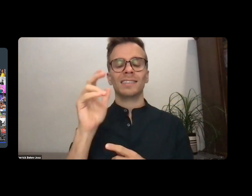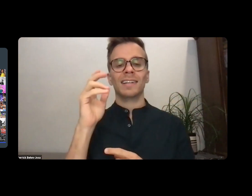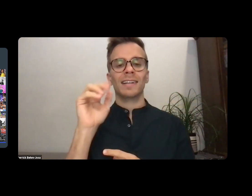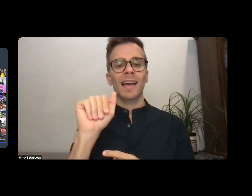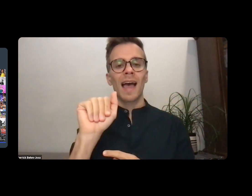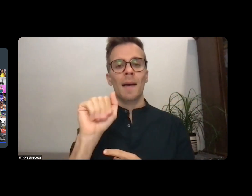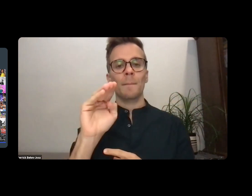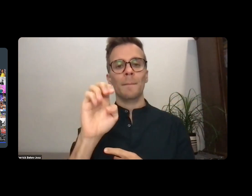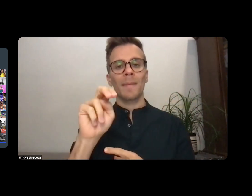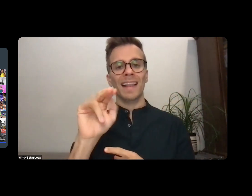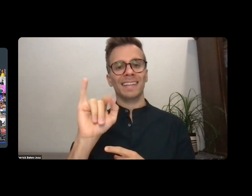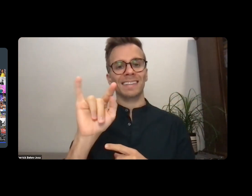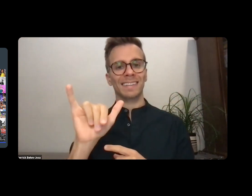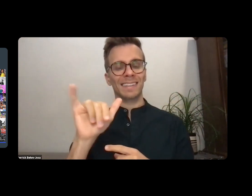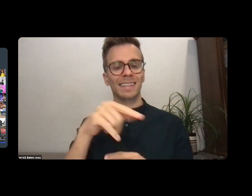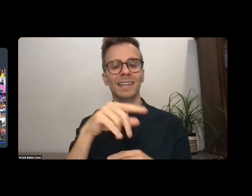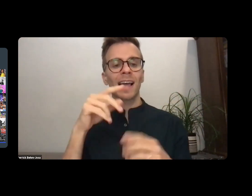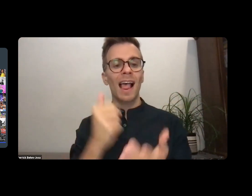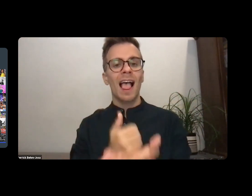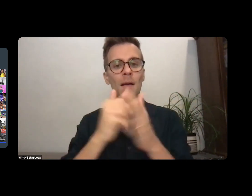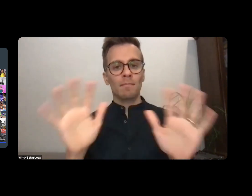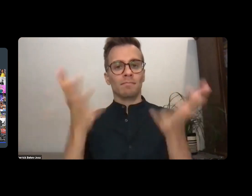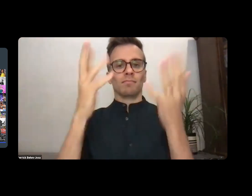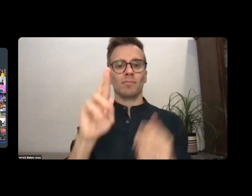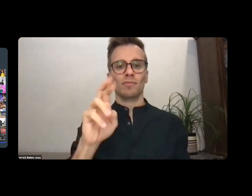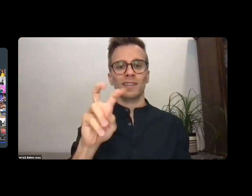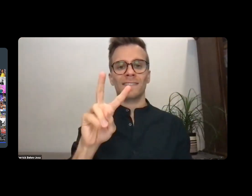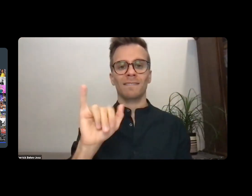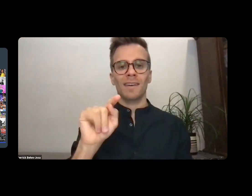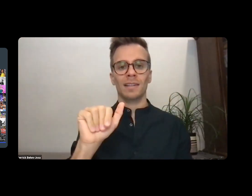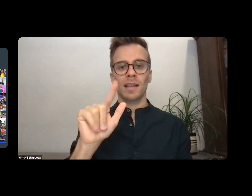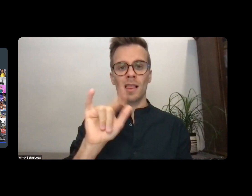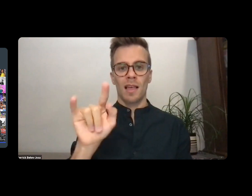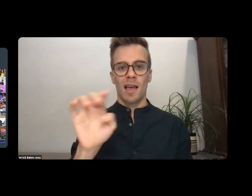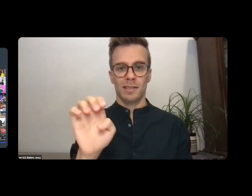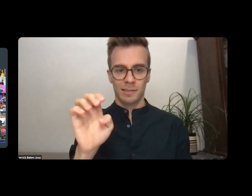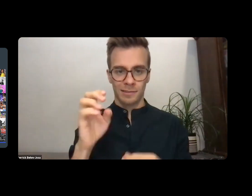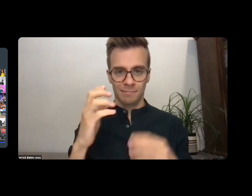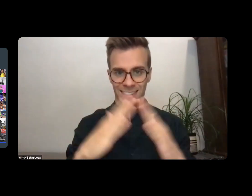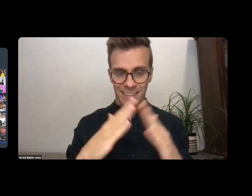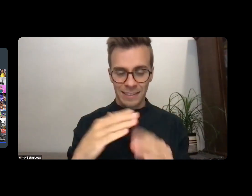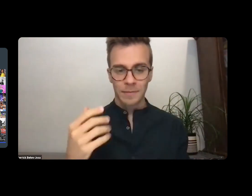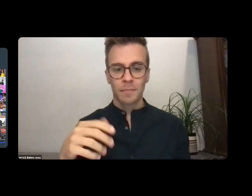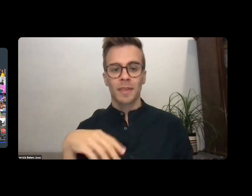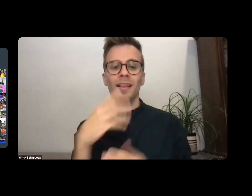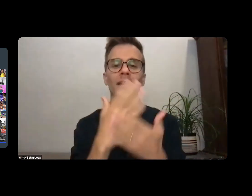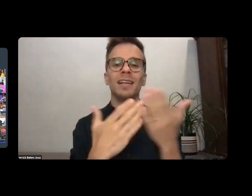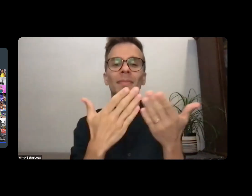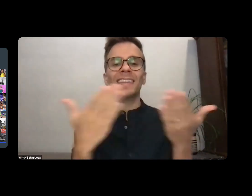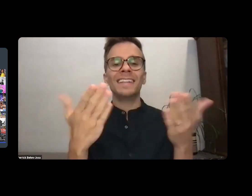So they would view, and we would view, culture as an amenity at that time – an amenity that could be used to help revitalize the whole city of D.C.